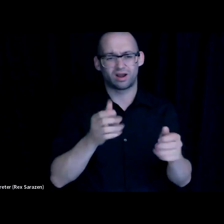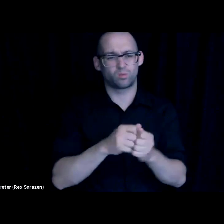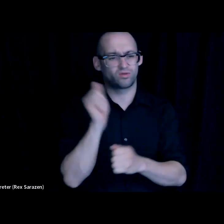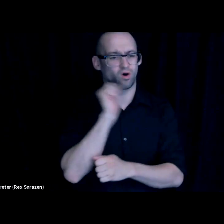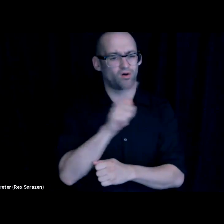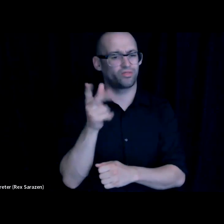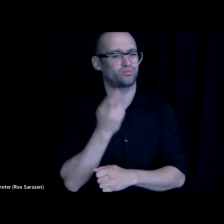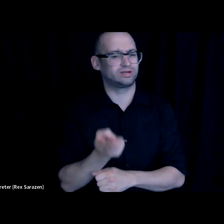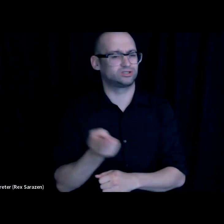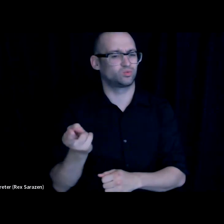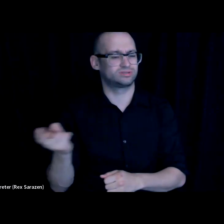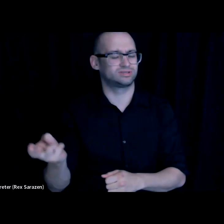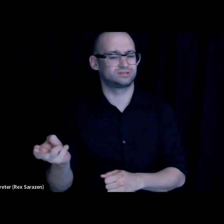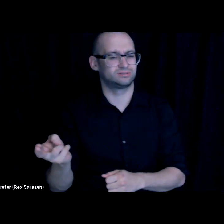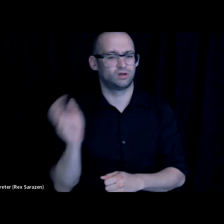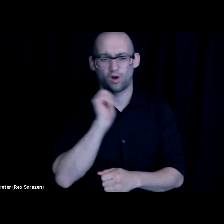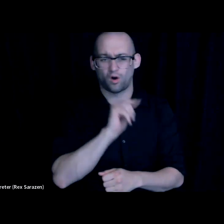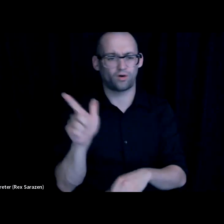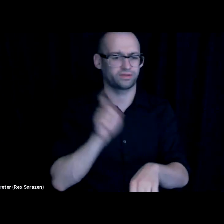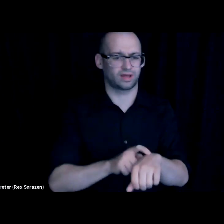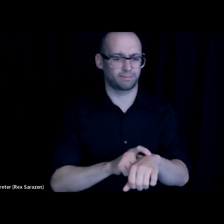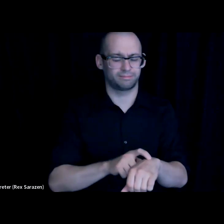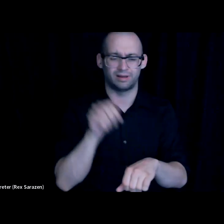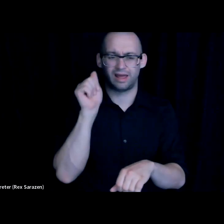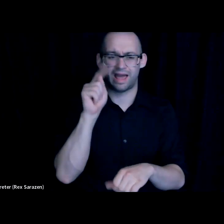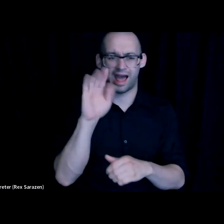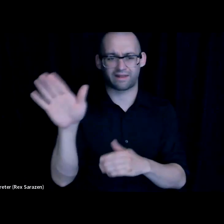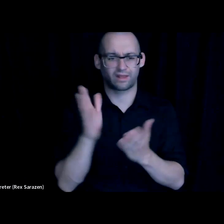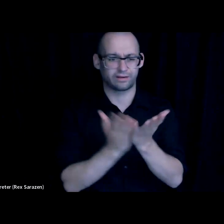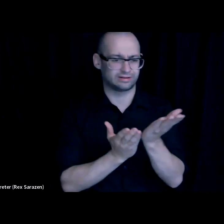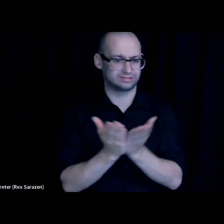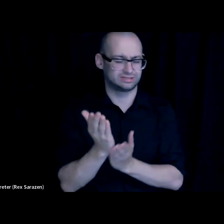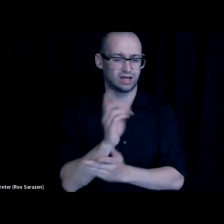at any time at their fingertips, but their quality quality resources that can, you know,